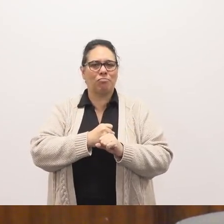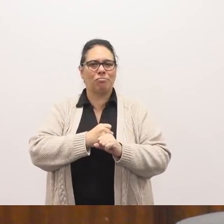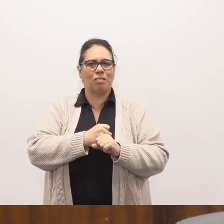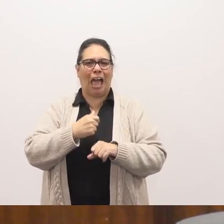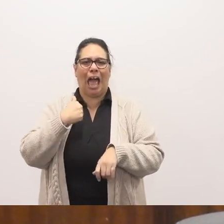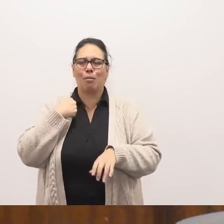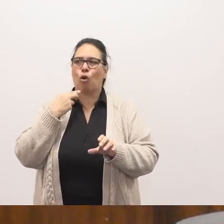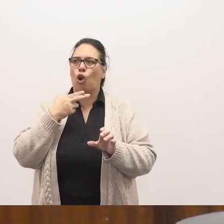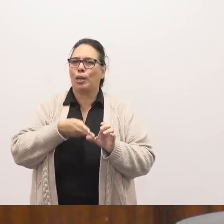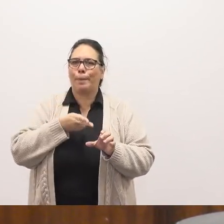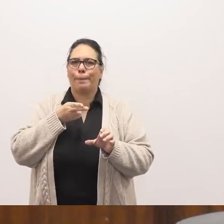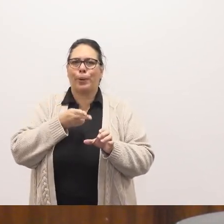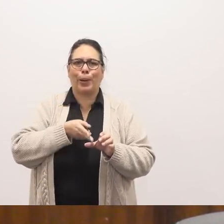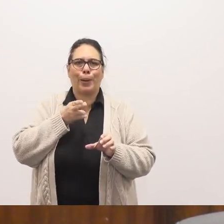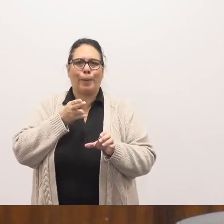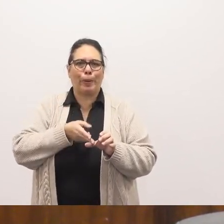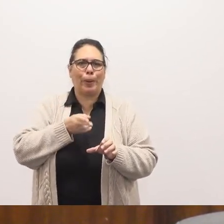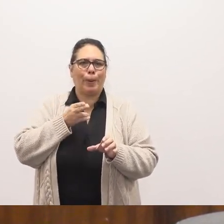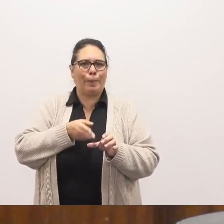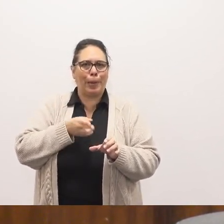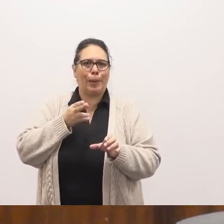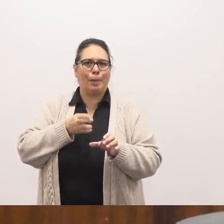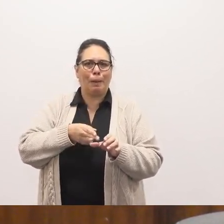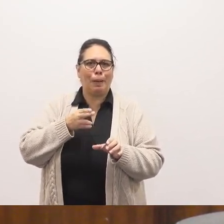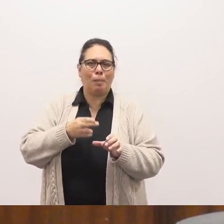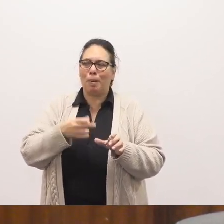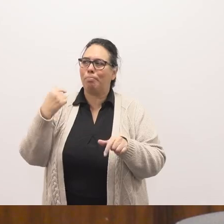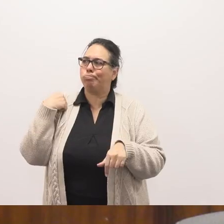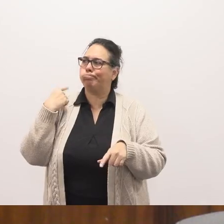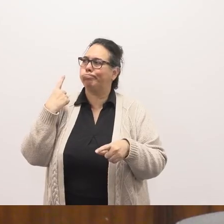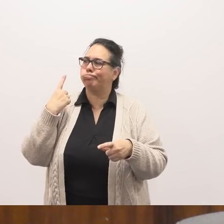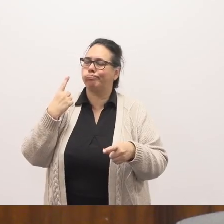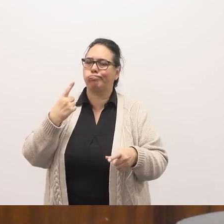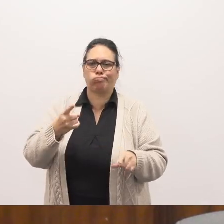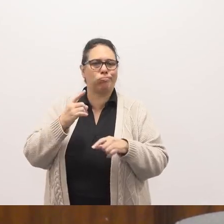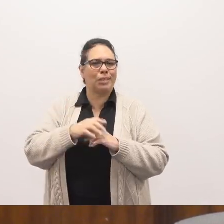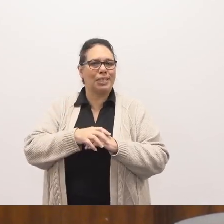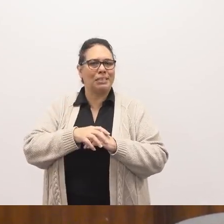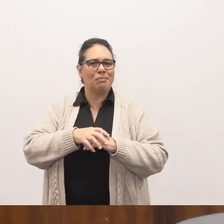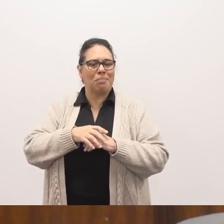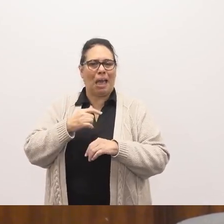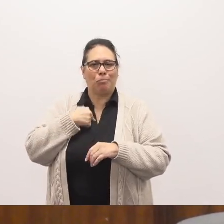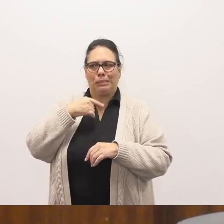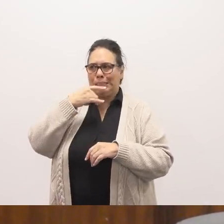in this thing for as long as I can remember. As a kid who went to Creative Arts